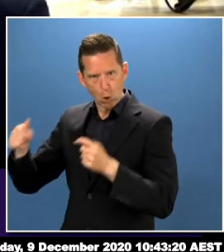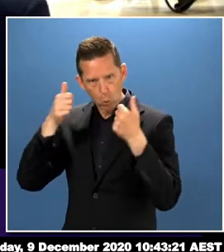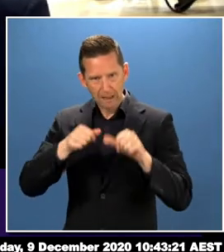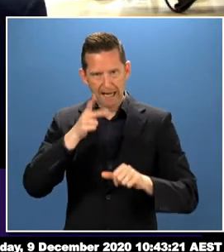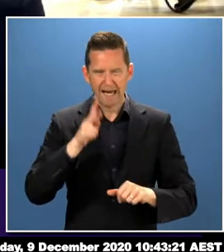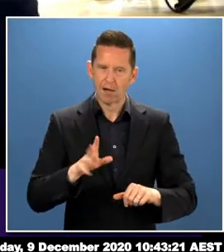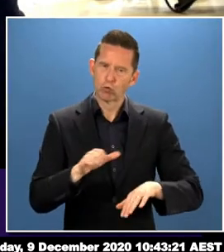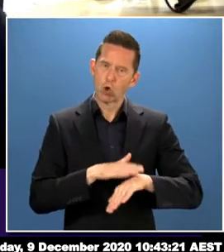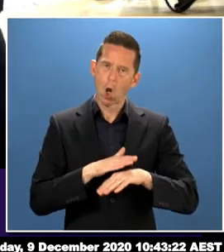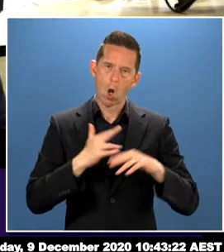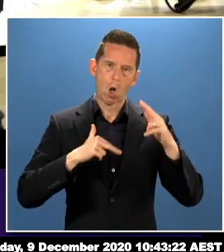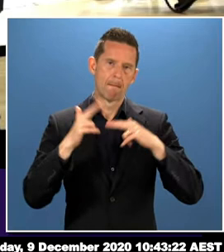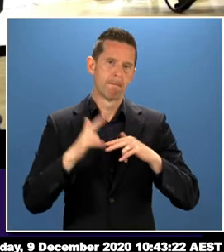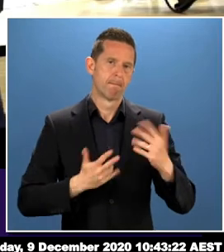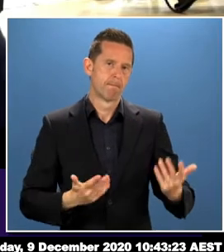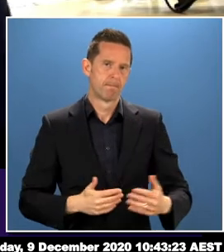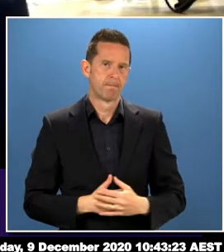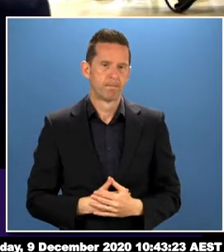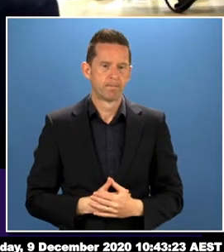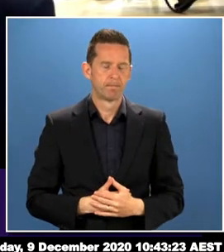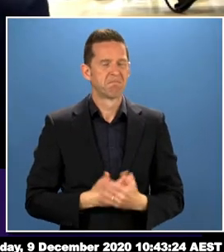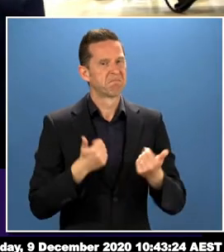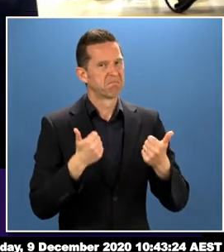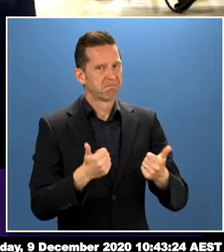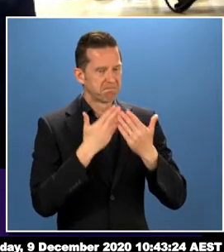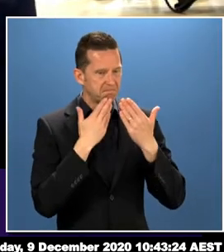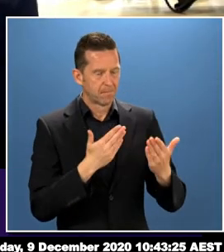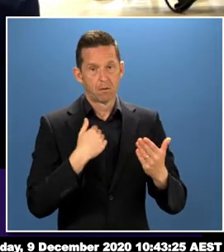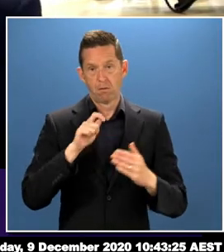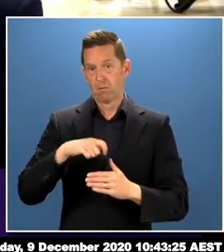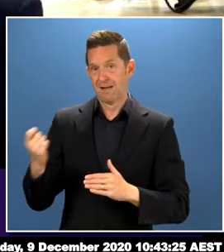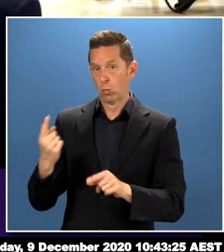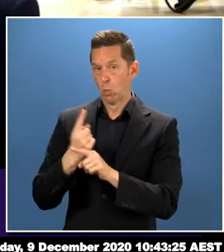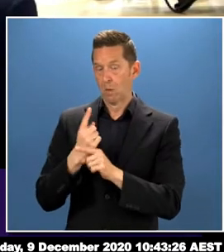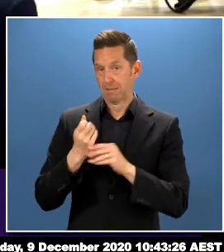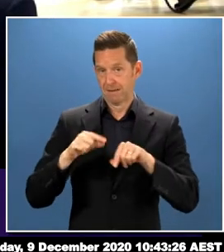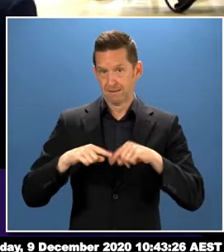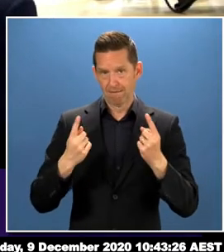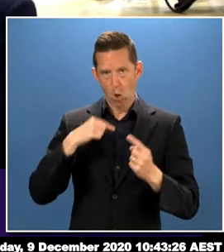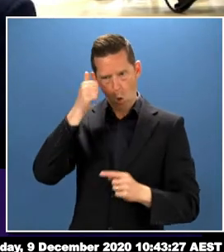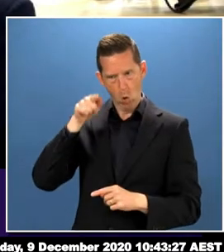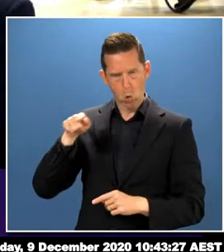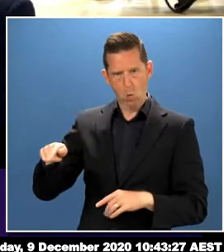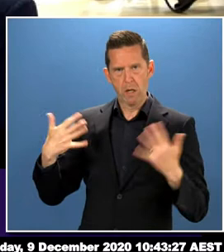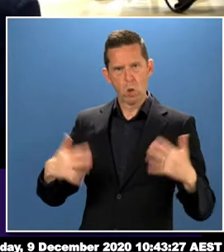That's great. I want to move to a different topic now. It's something I think you are quite passionate about, as I understand,